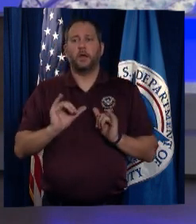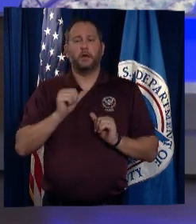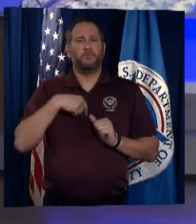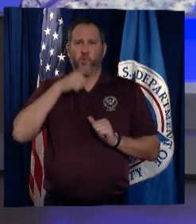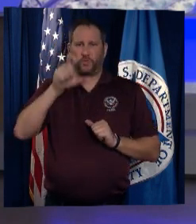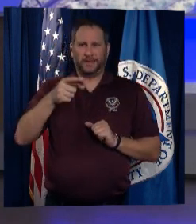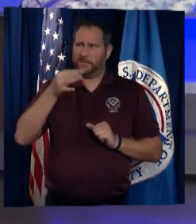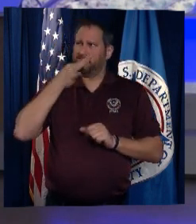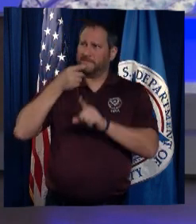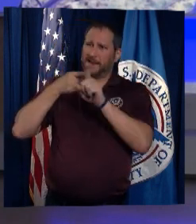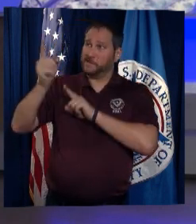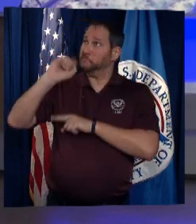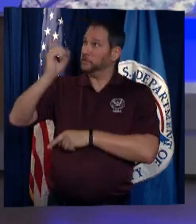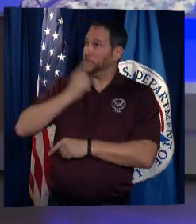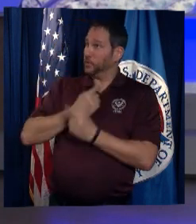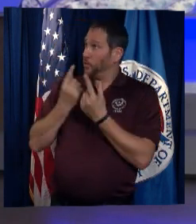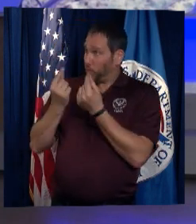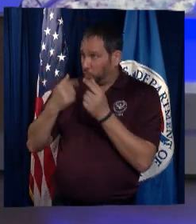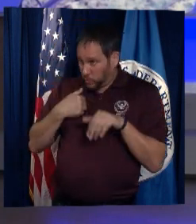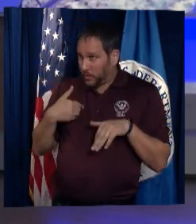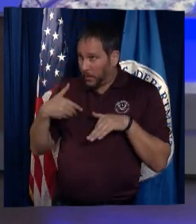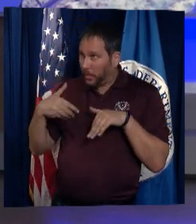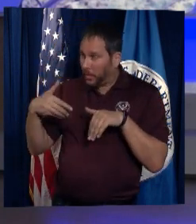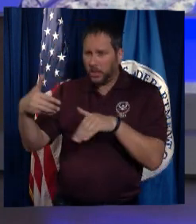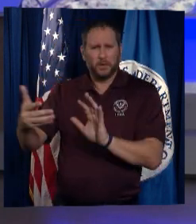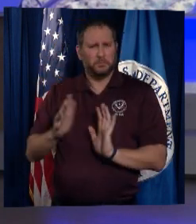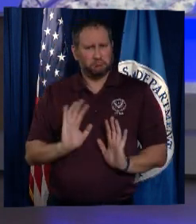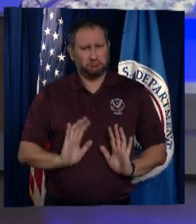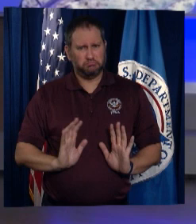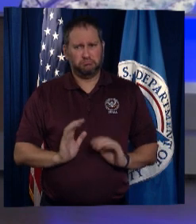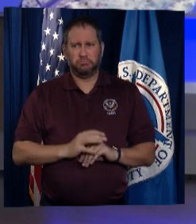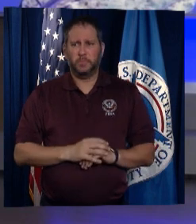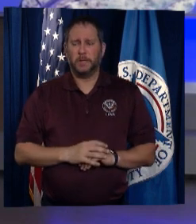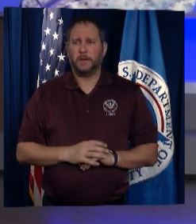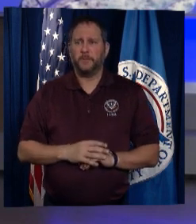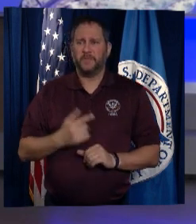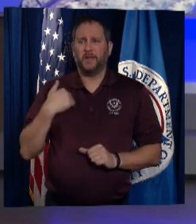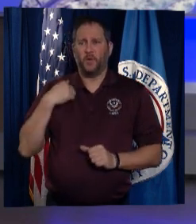framework to organize our thoughts. And once we give people the framework, they